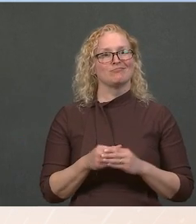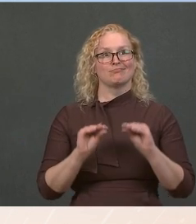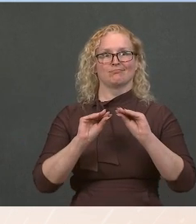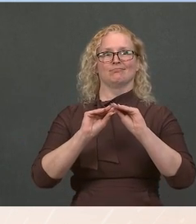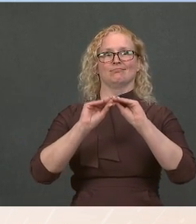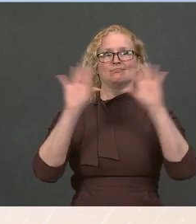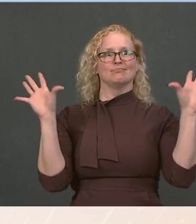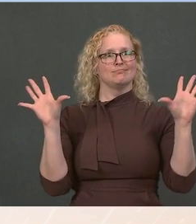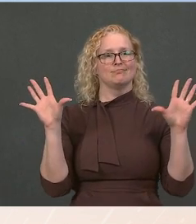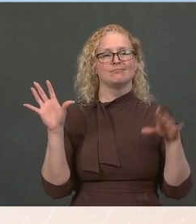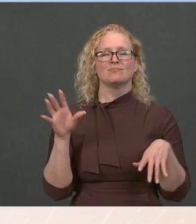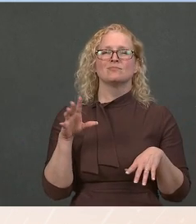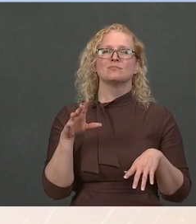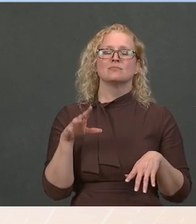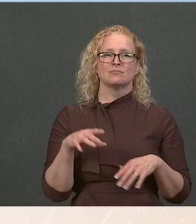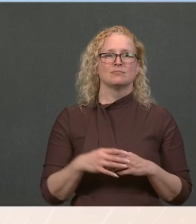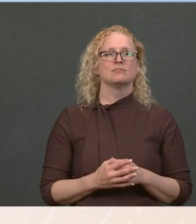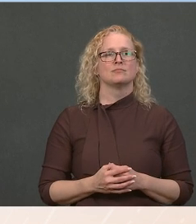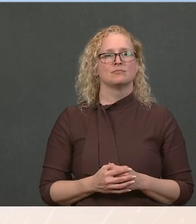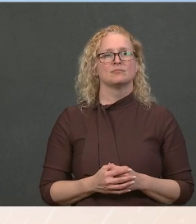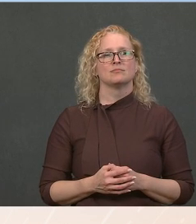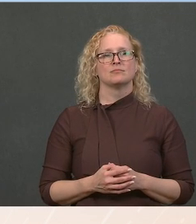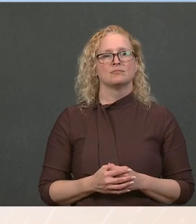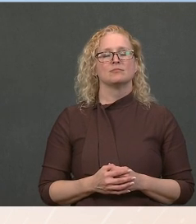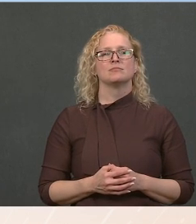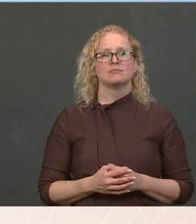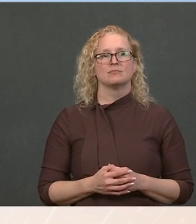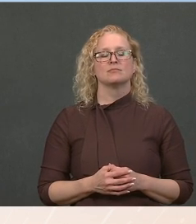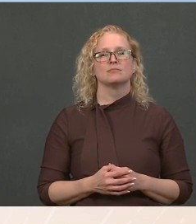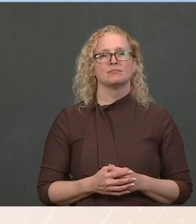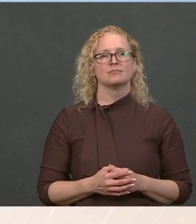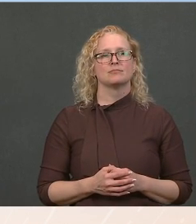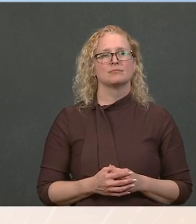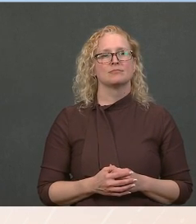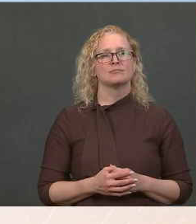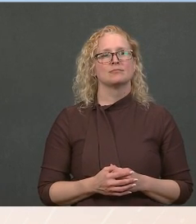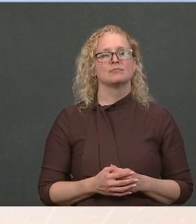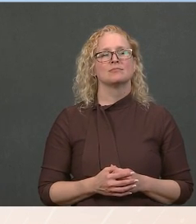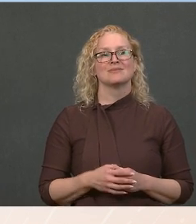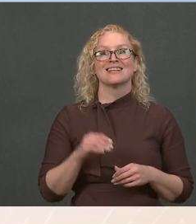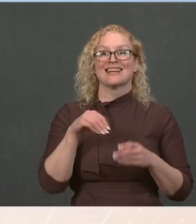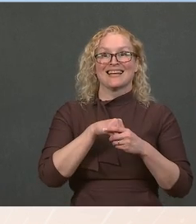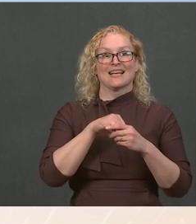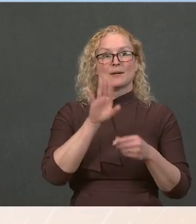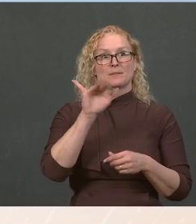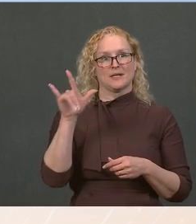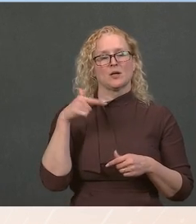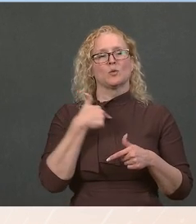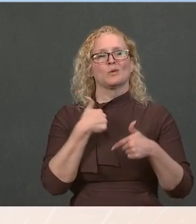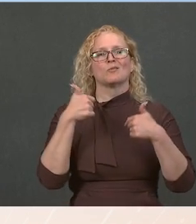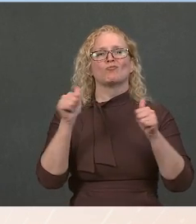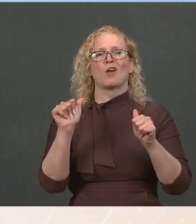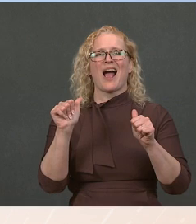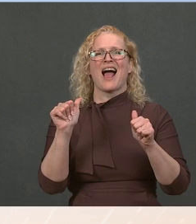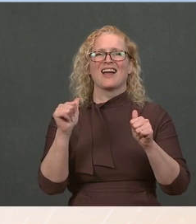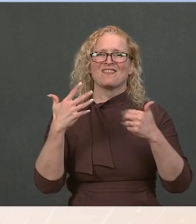and with these other historical components that is in the bill to get that across the finish line so we can really see